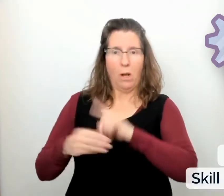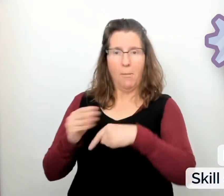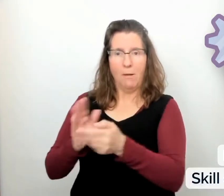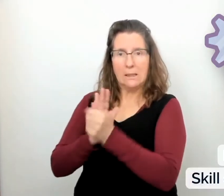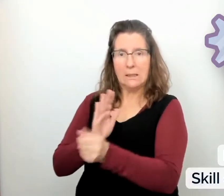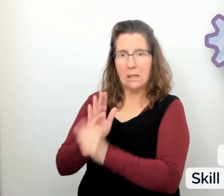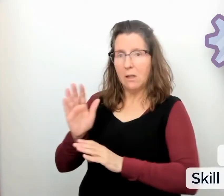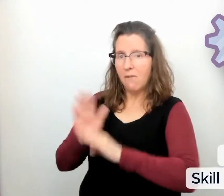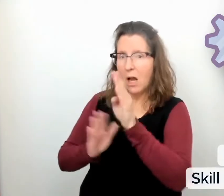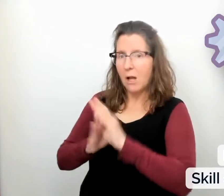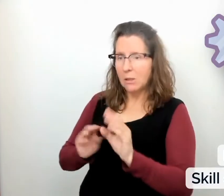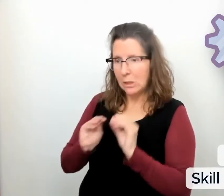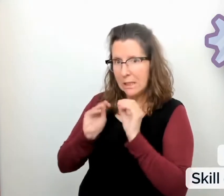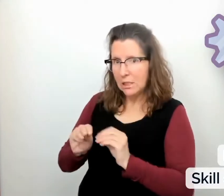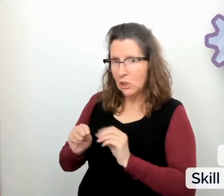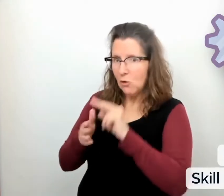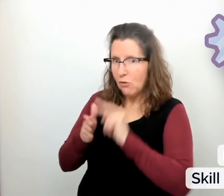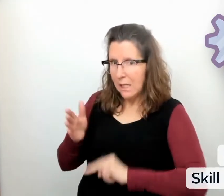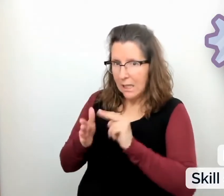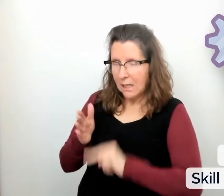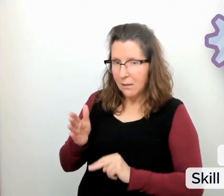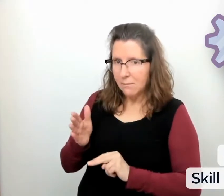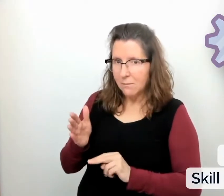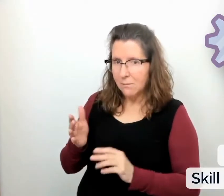Is this at the expense of actual skills development?